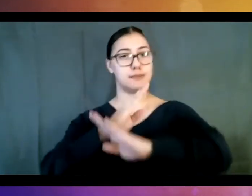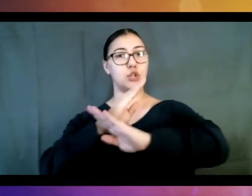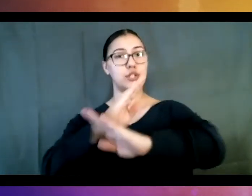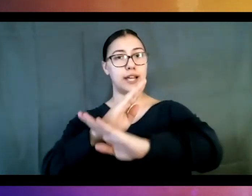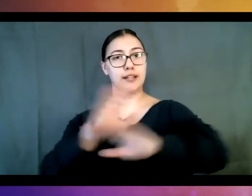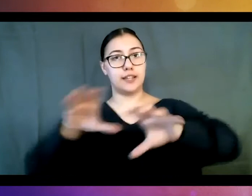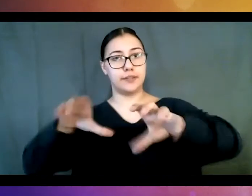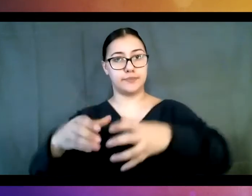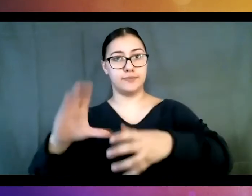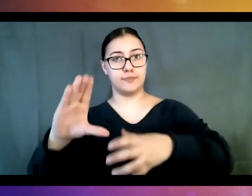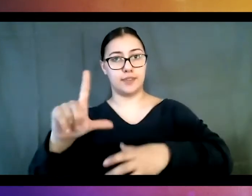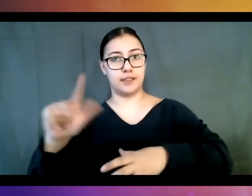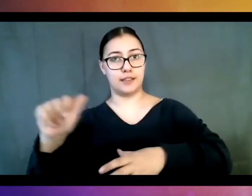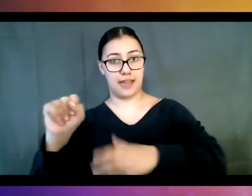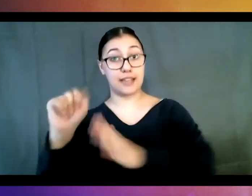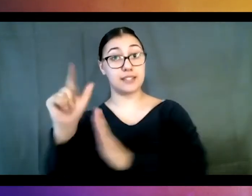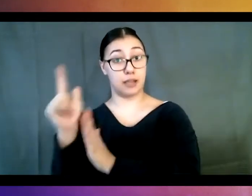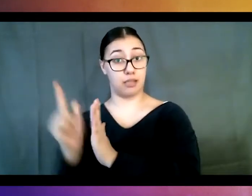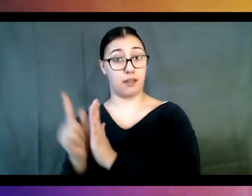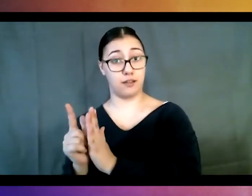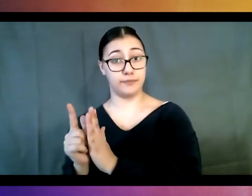The protected classes recognized in Cambridge